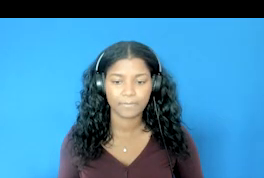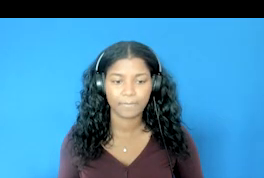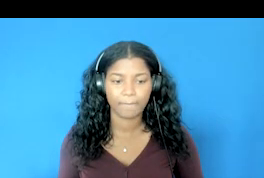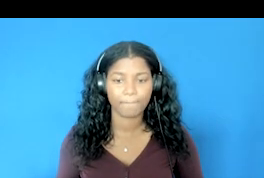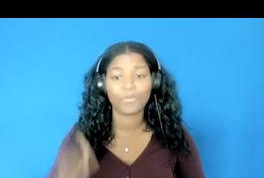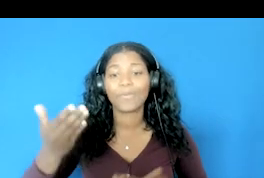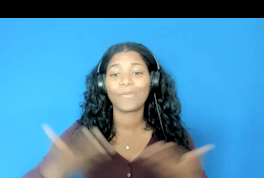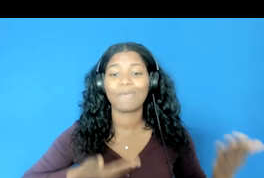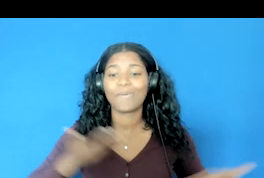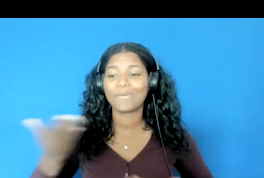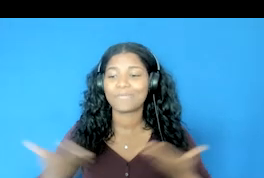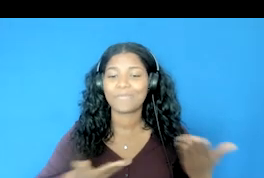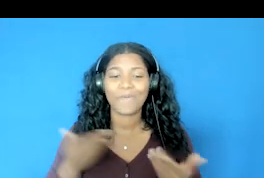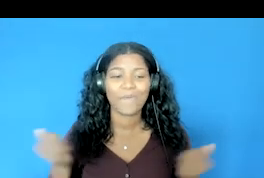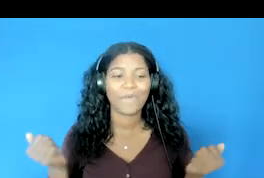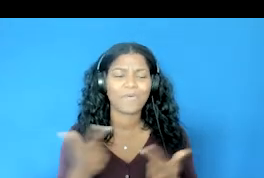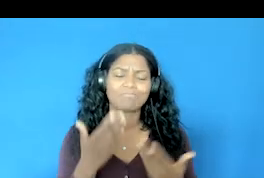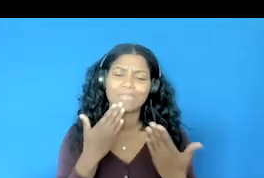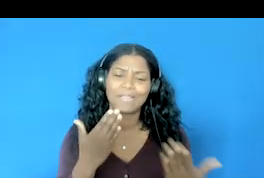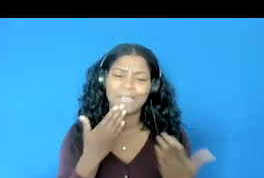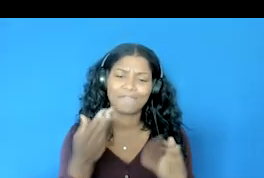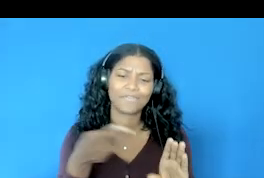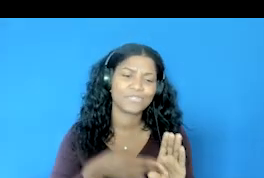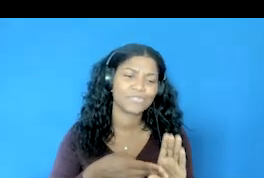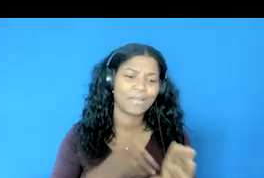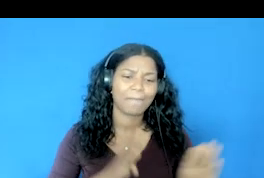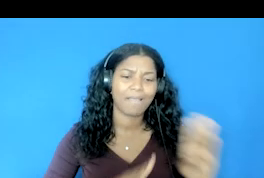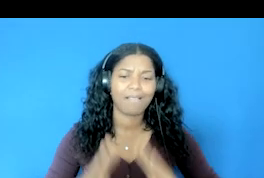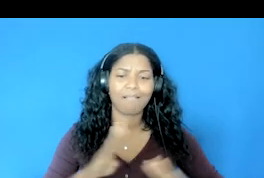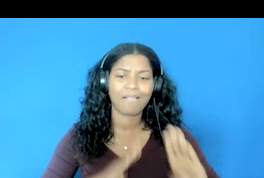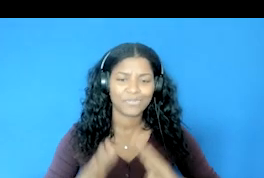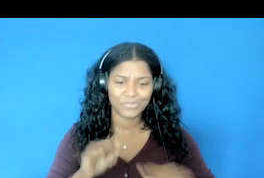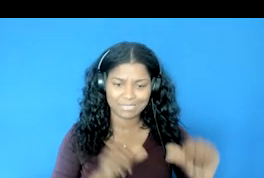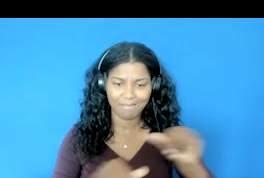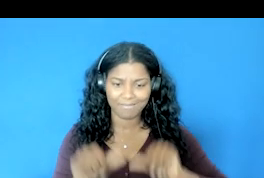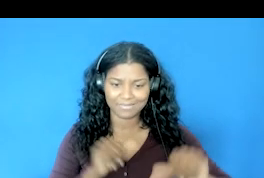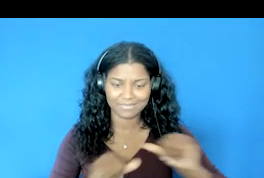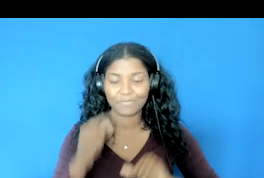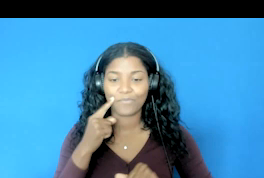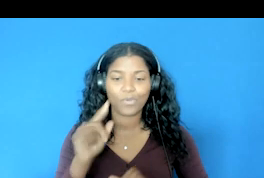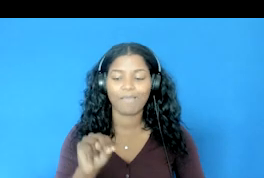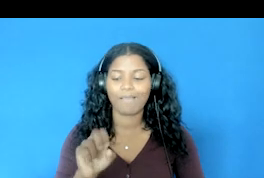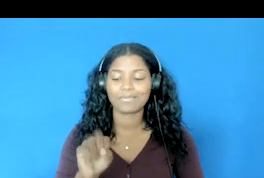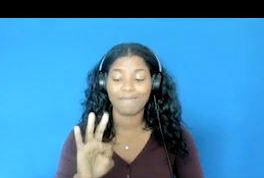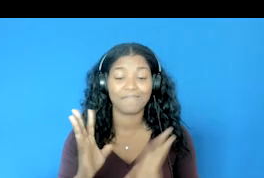Manju Hingorani: Welcome everyone. Thank you for joining the biological sciences directorate session of this NSF grants conference.